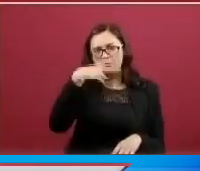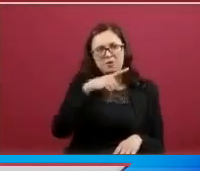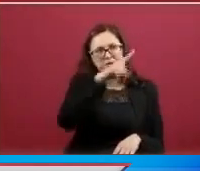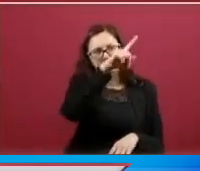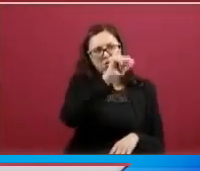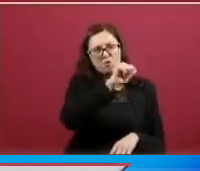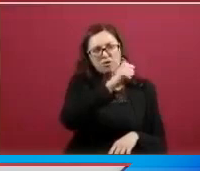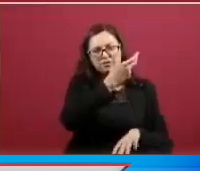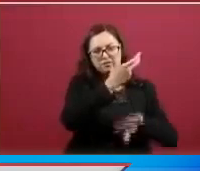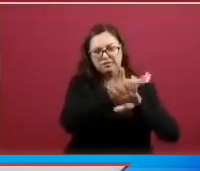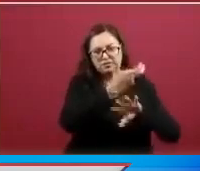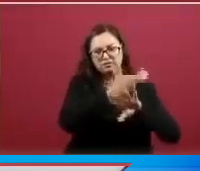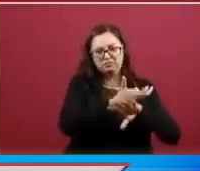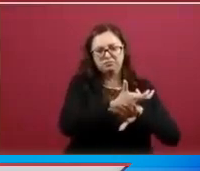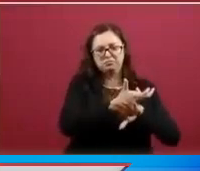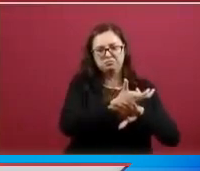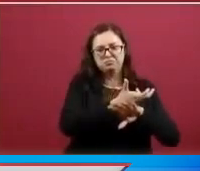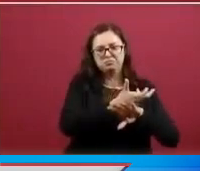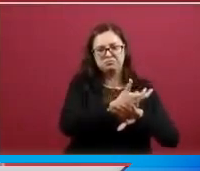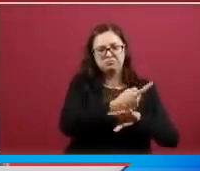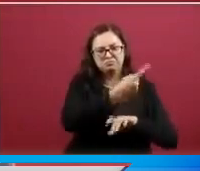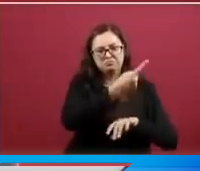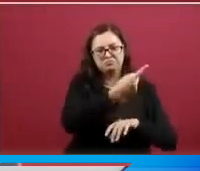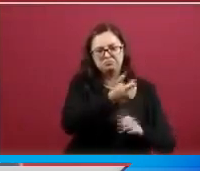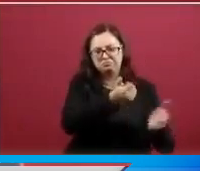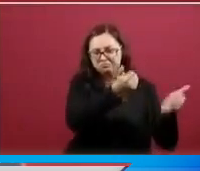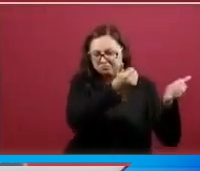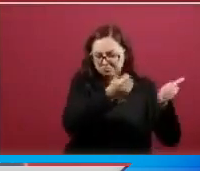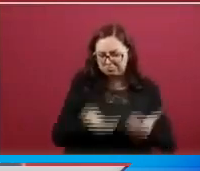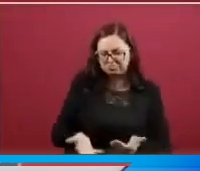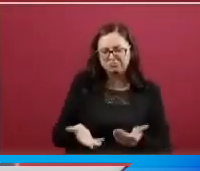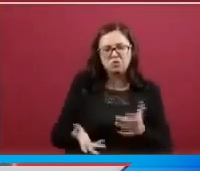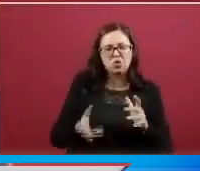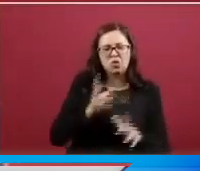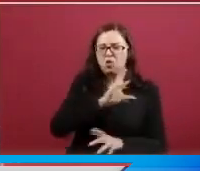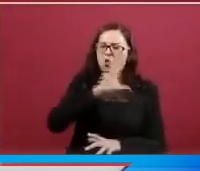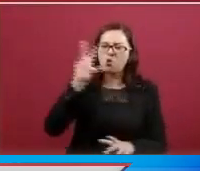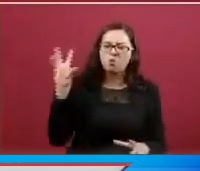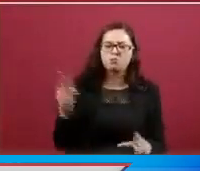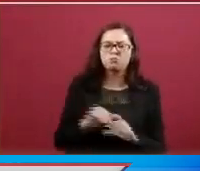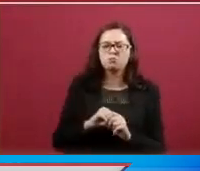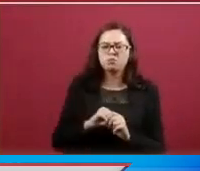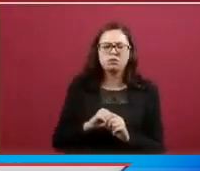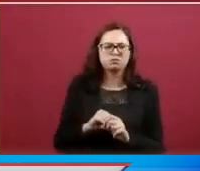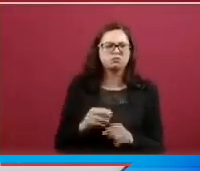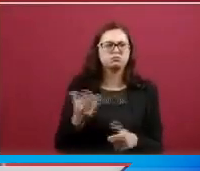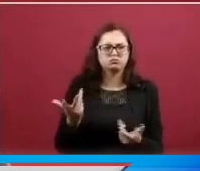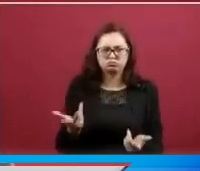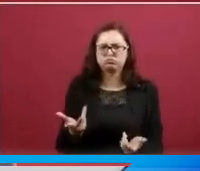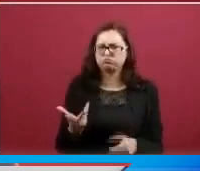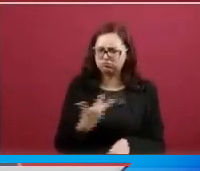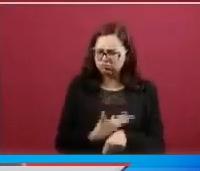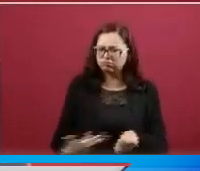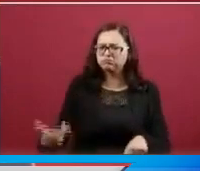The possibility of foreign investment of migrants in the United States is open they have all the facilities to invest in Mexico